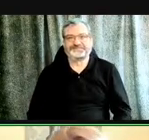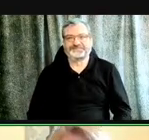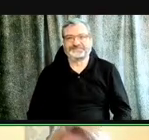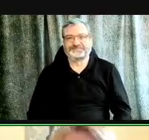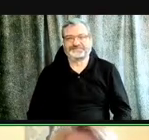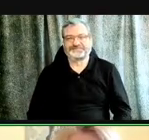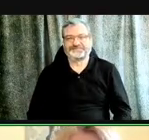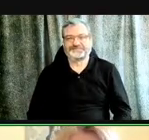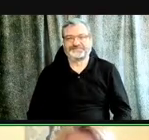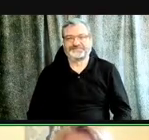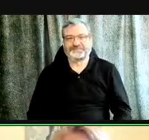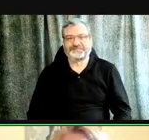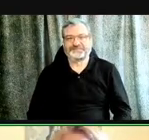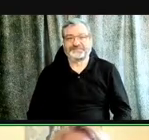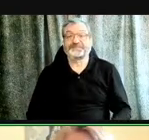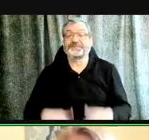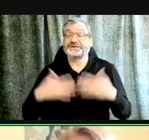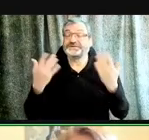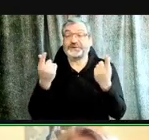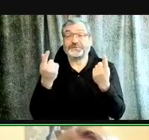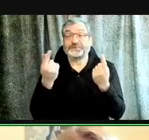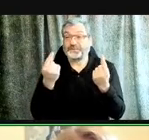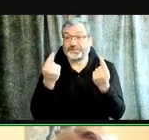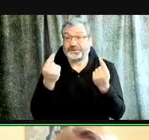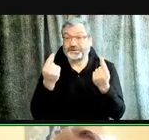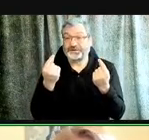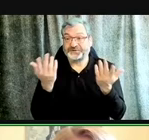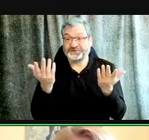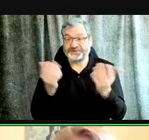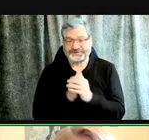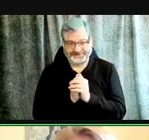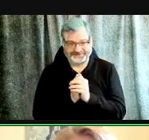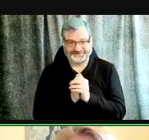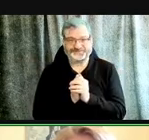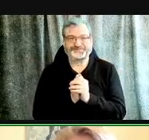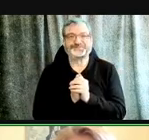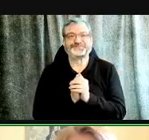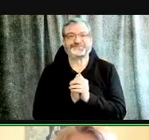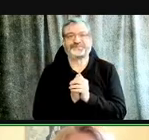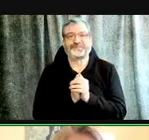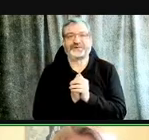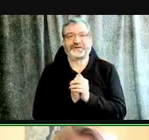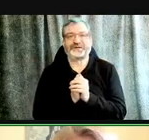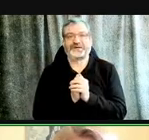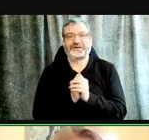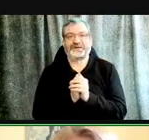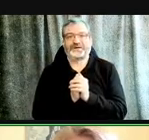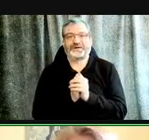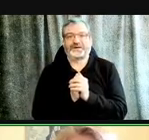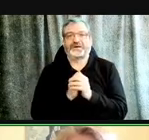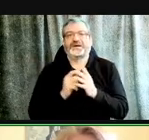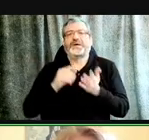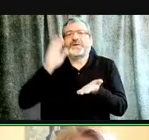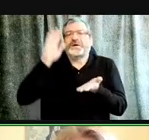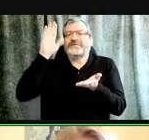So what we did with Museum on prescription is we have a small sample size of about six